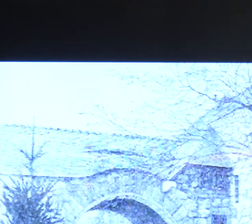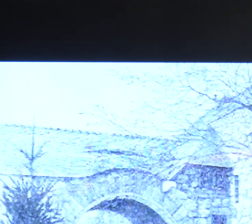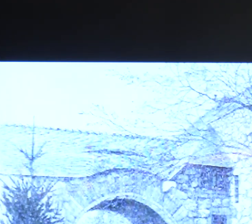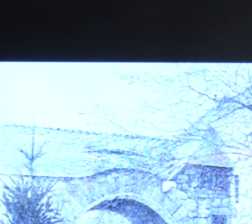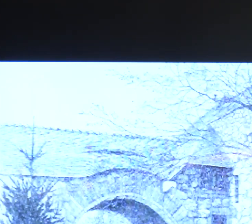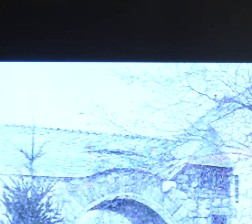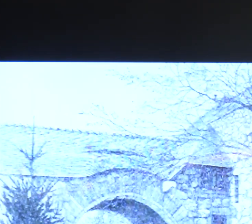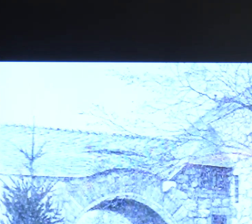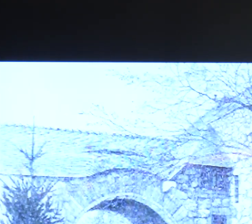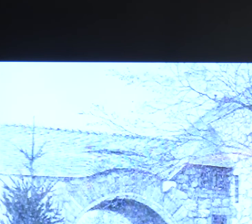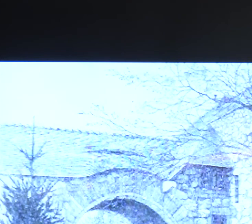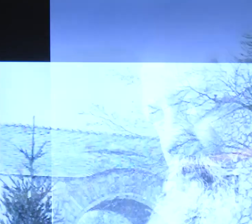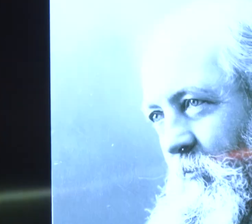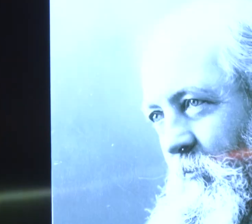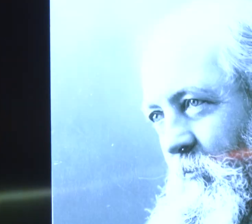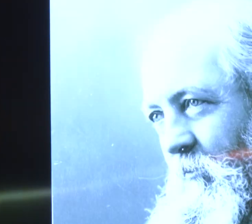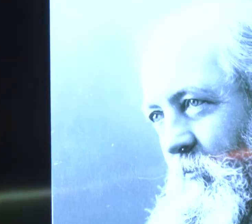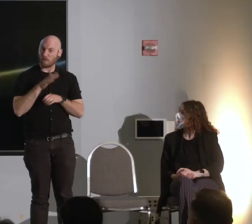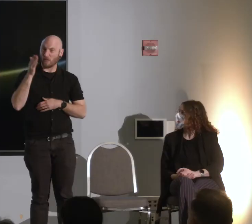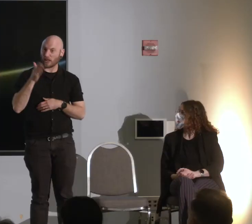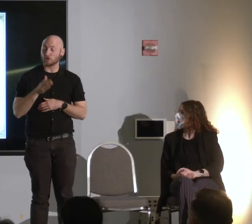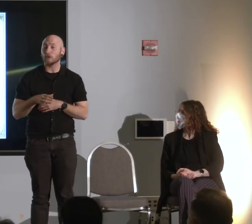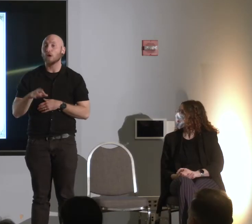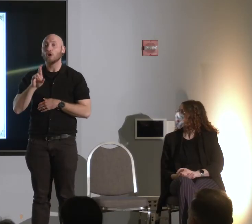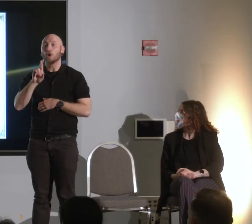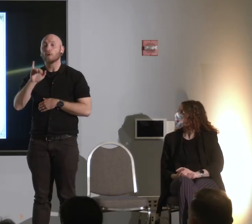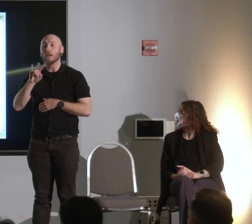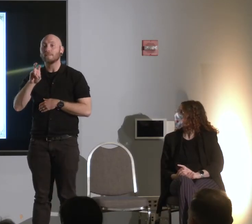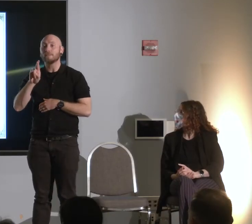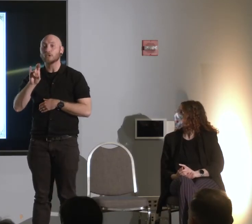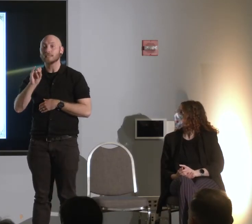the nation's first planned community. It's a place there we go.